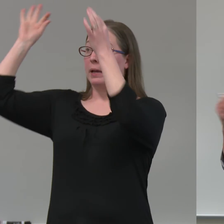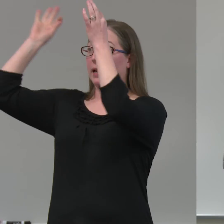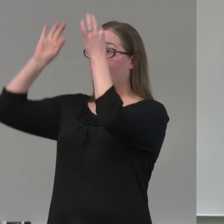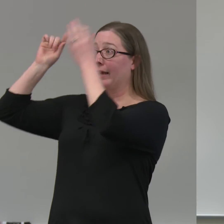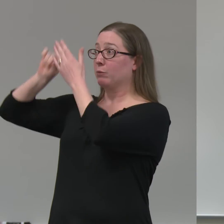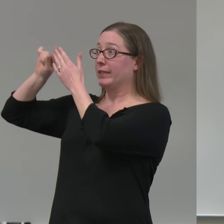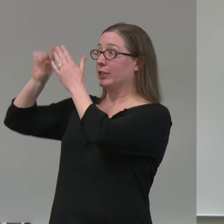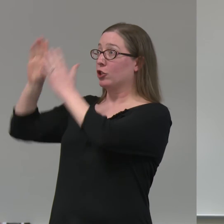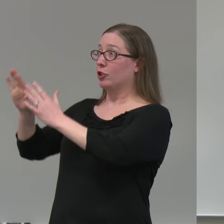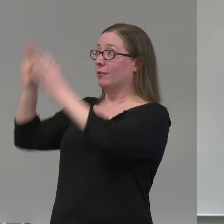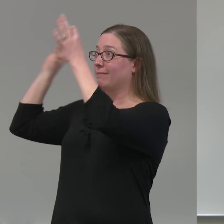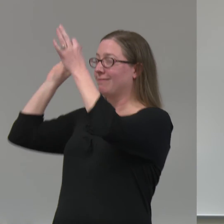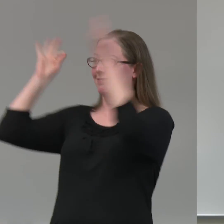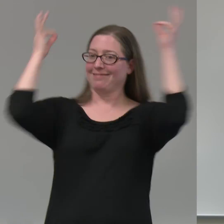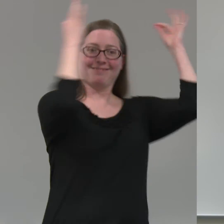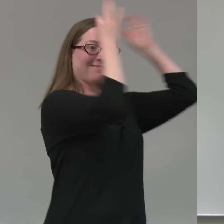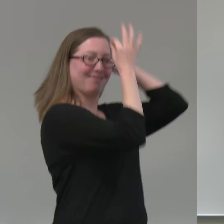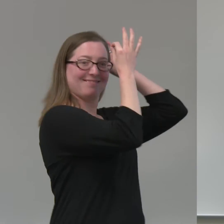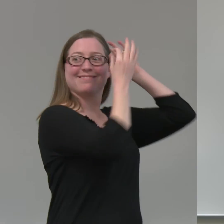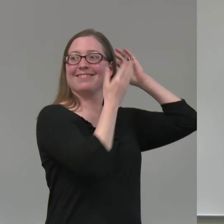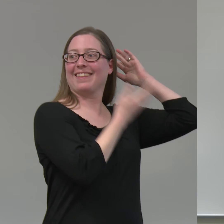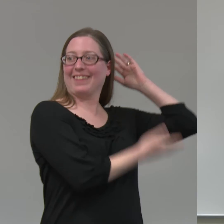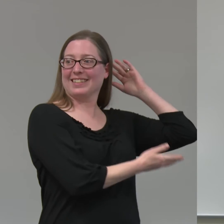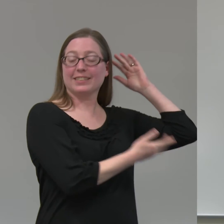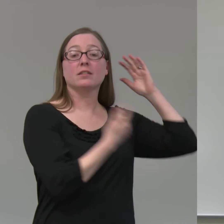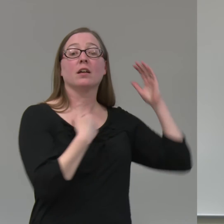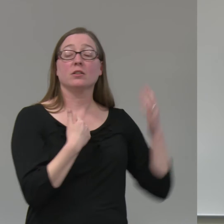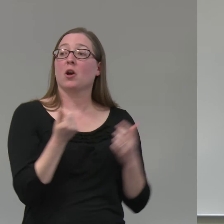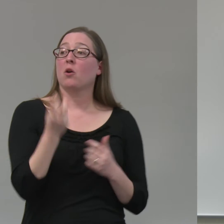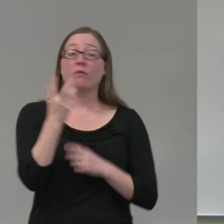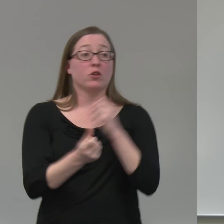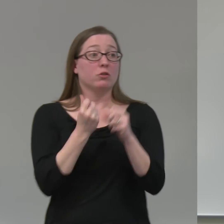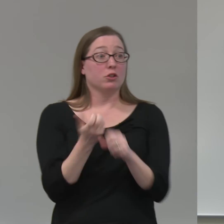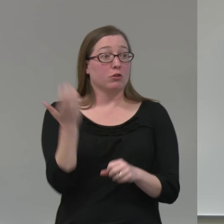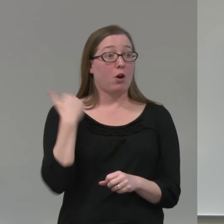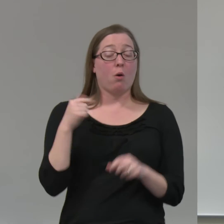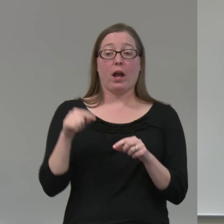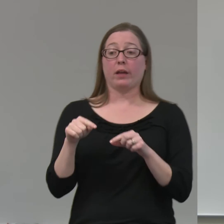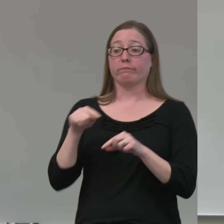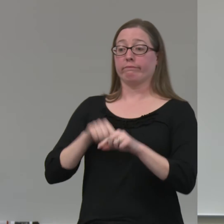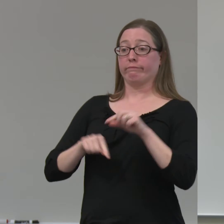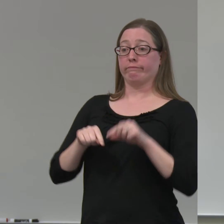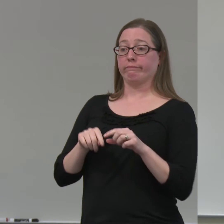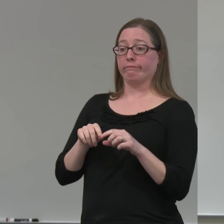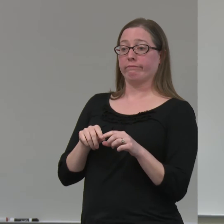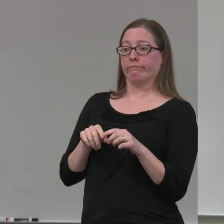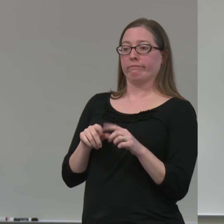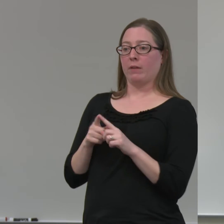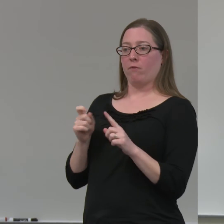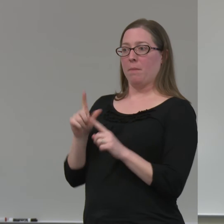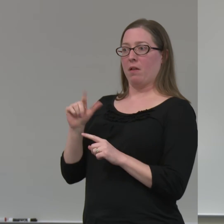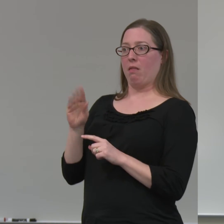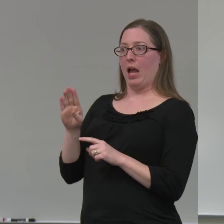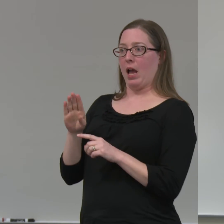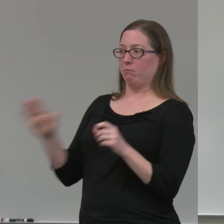so a few years ago, I stepped back from the lab a little bit and took on the job of being dean for graduate education